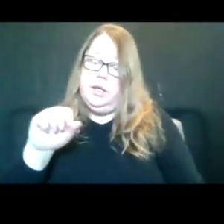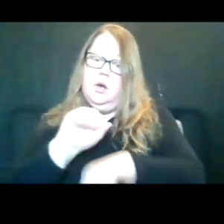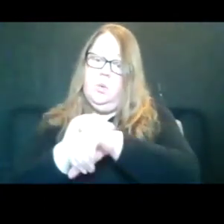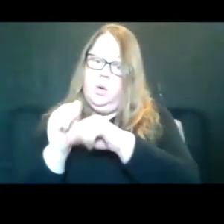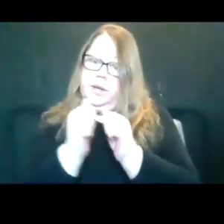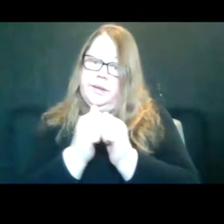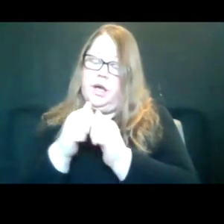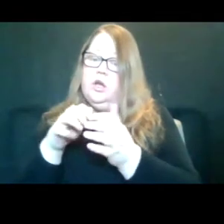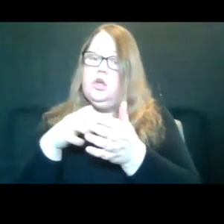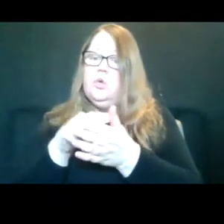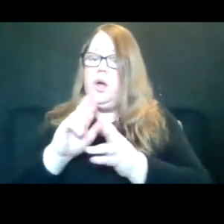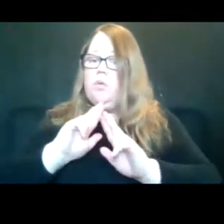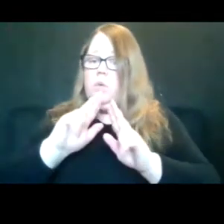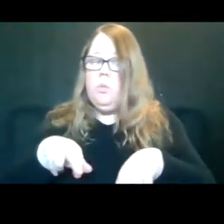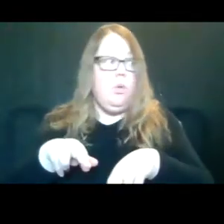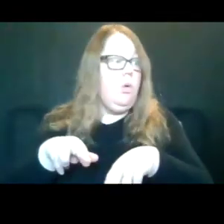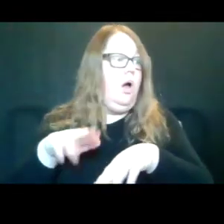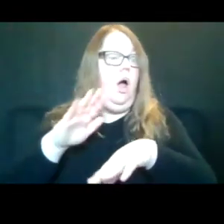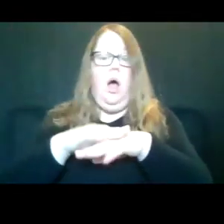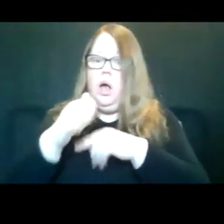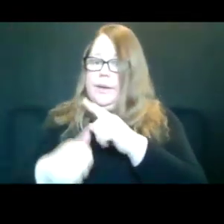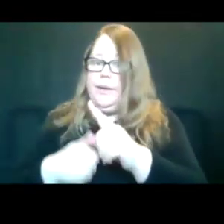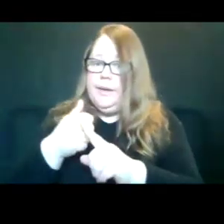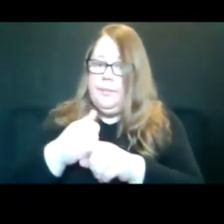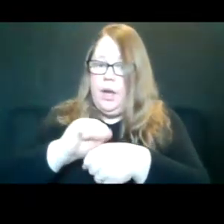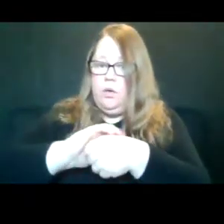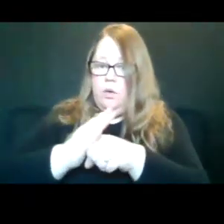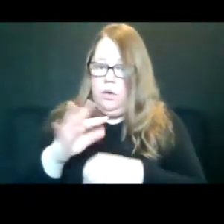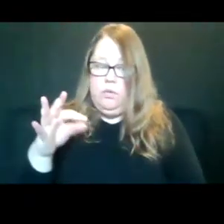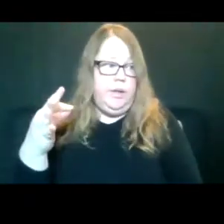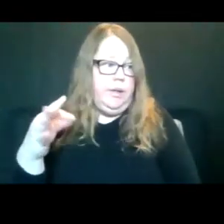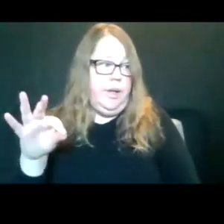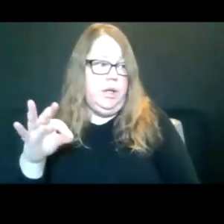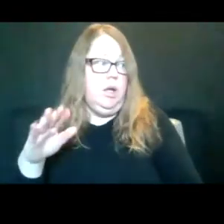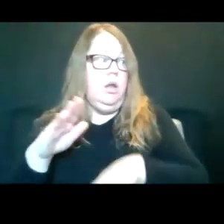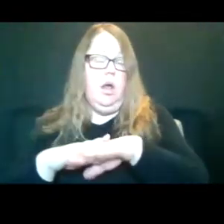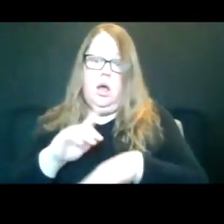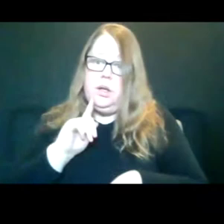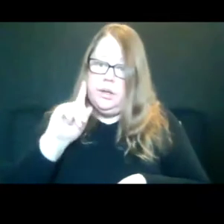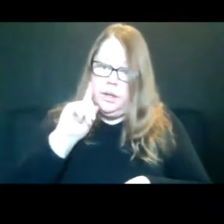a report on the impacts that COVID-19 had on the deaf, deafblind, and hard of hearing